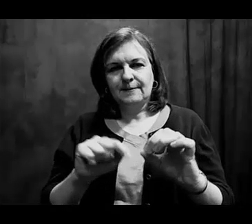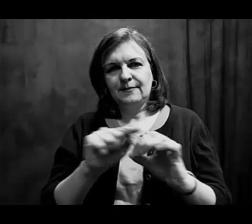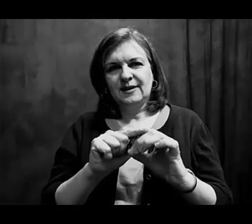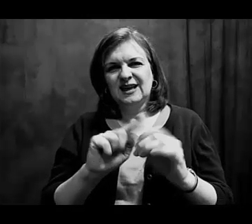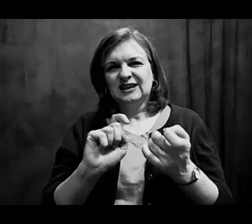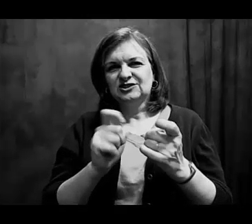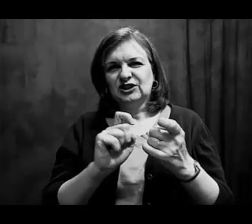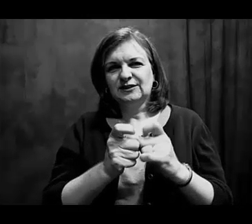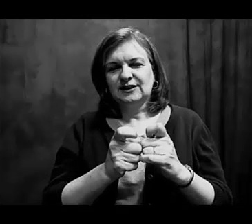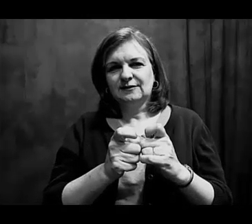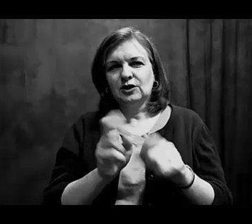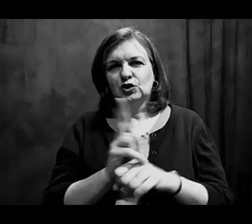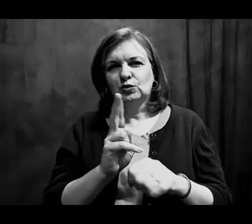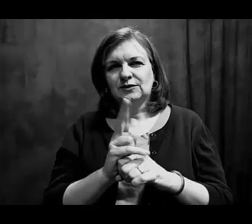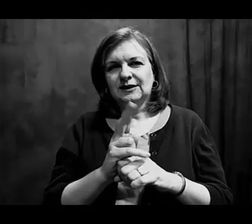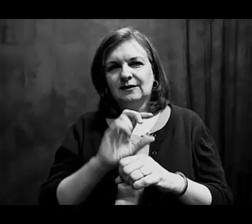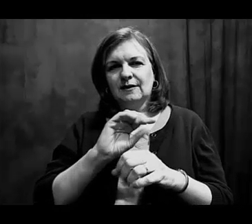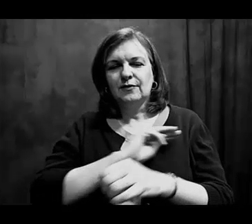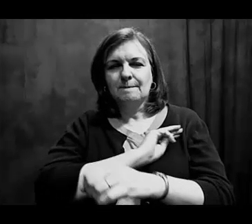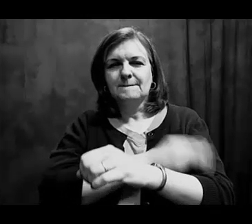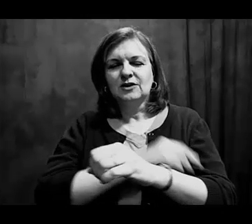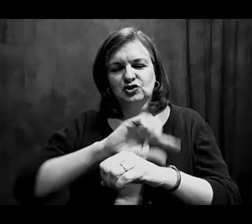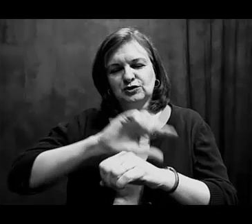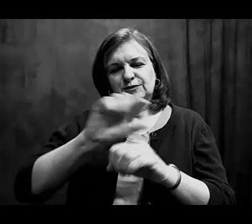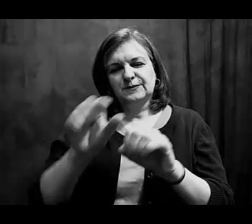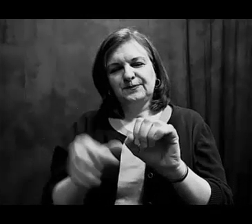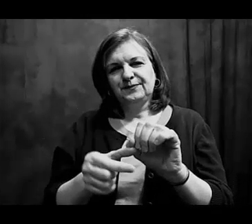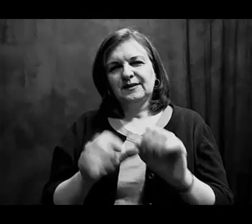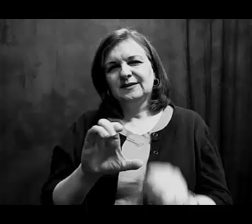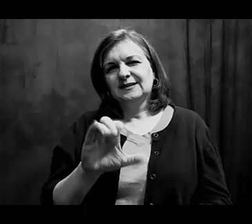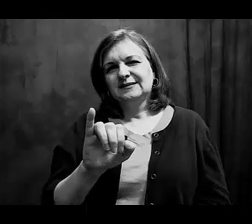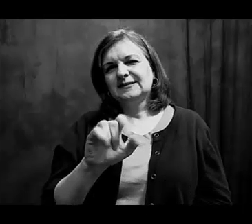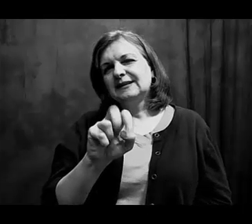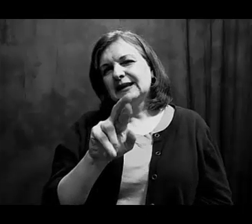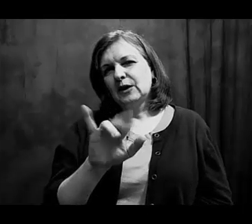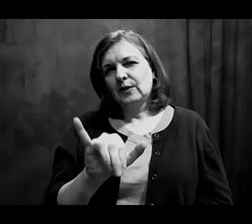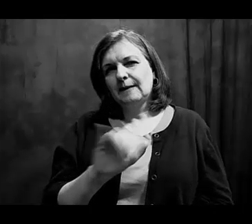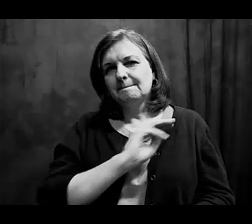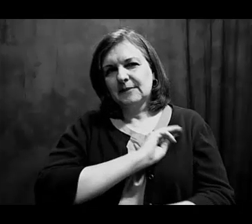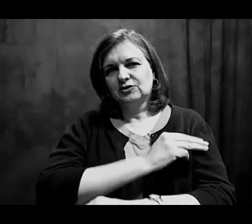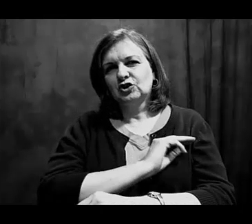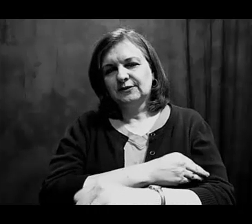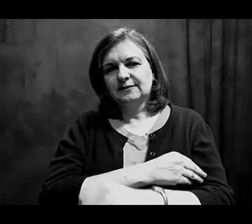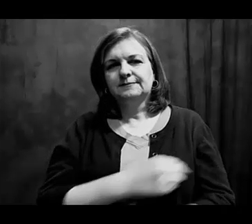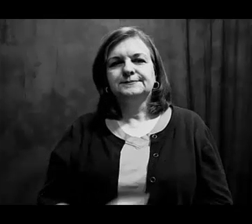by the ciliary muscles that we're talking about